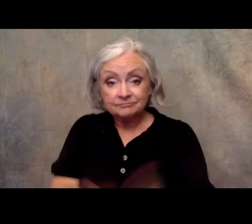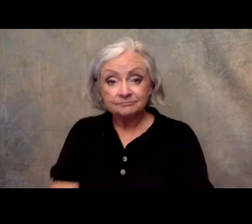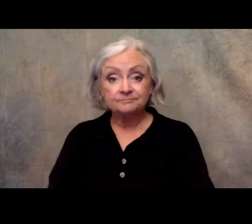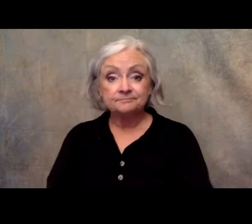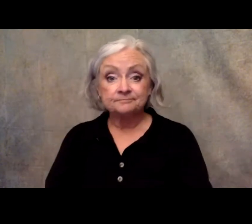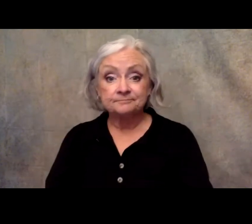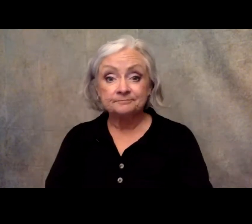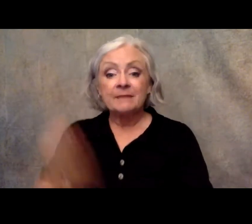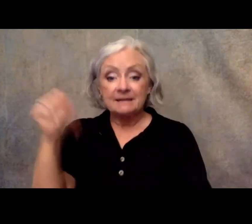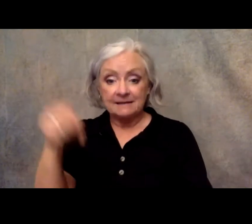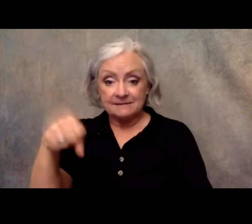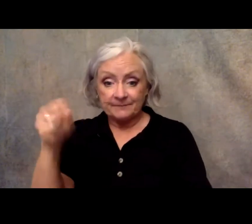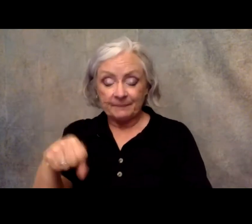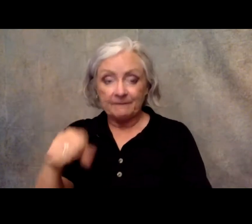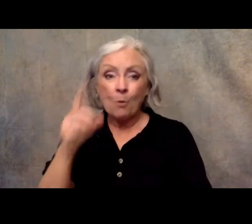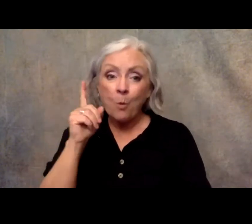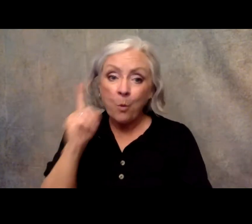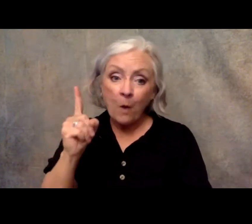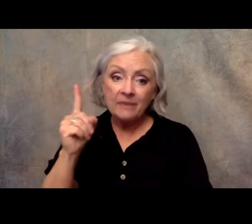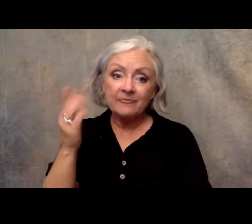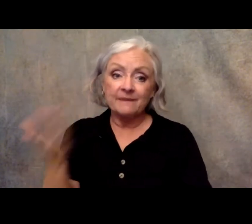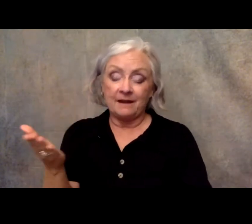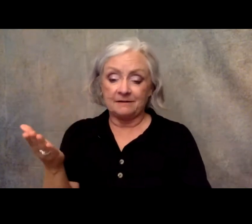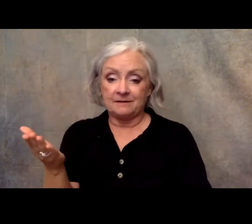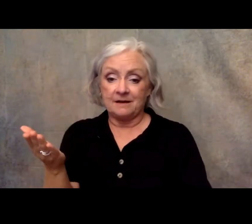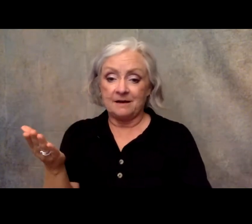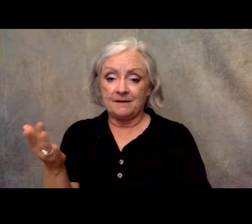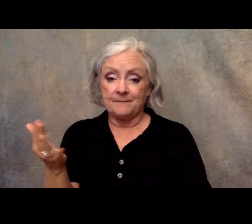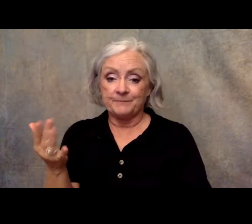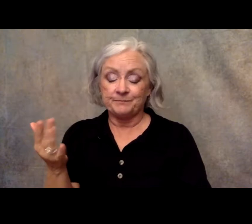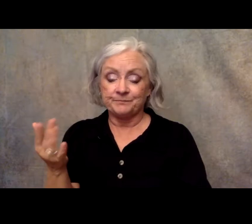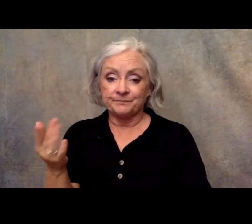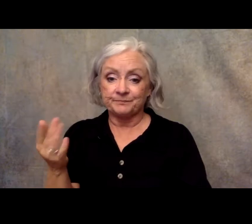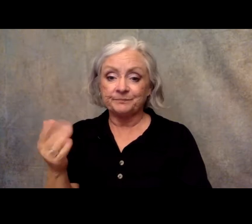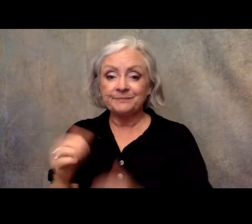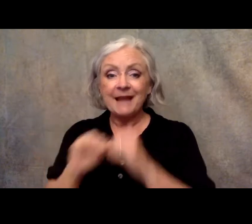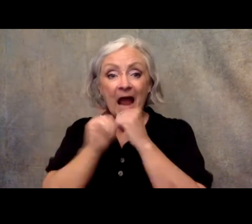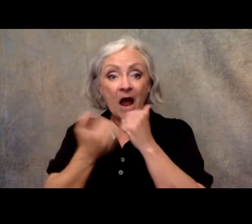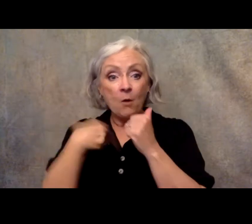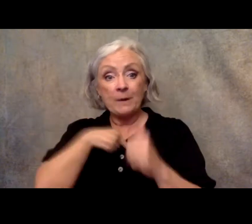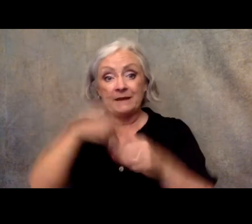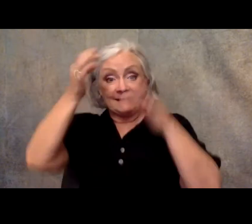[Una] Yes. There's one thing that I the way that we came up with the idea of this webinar